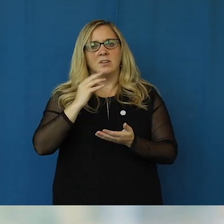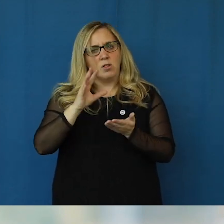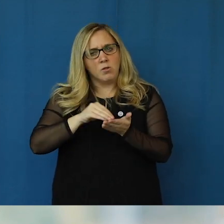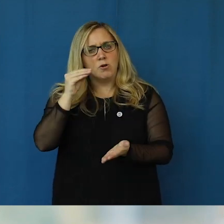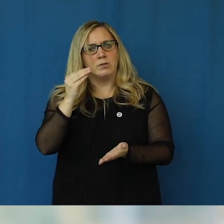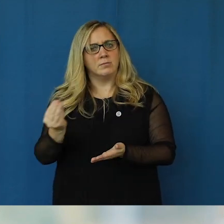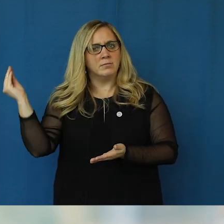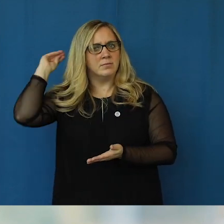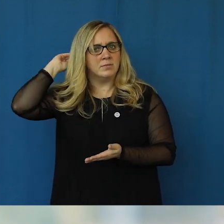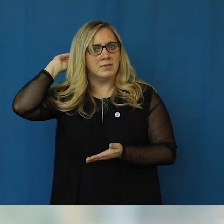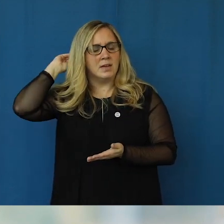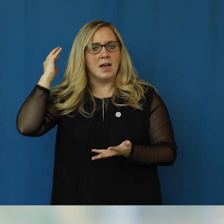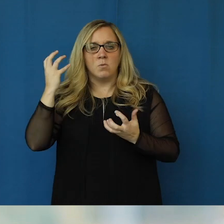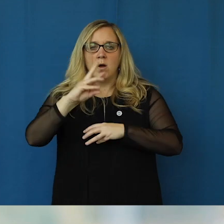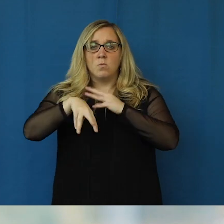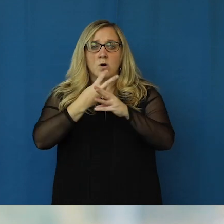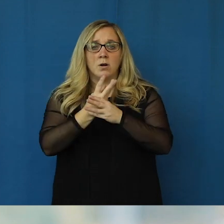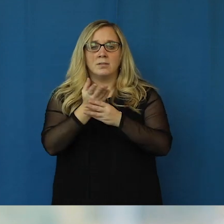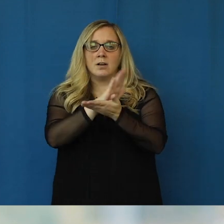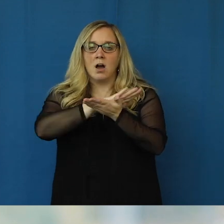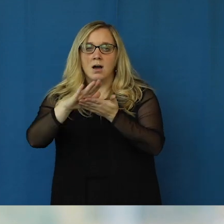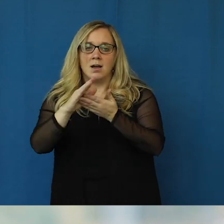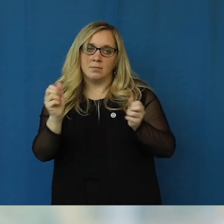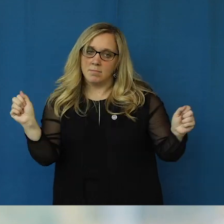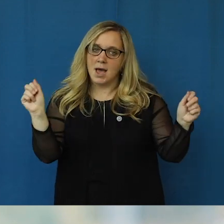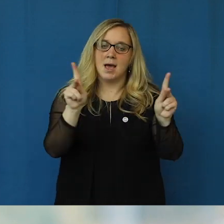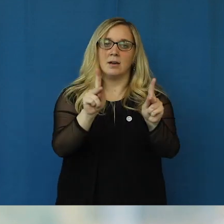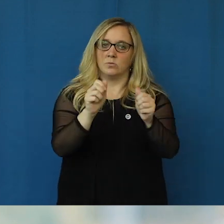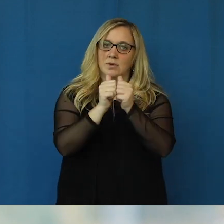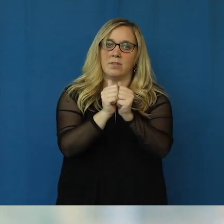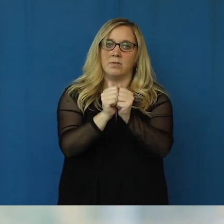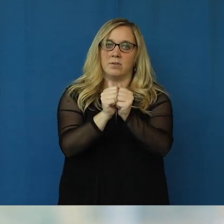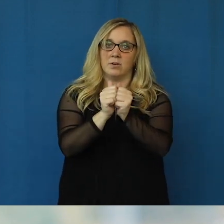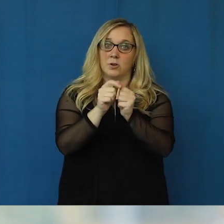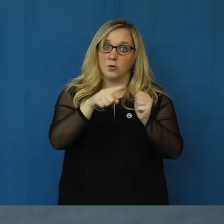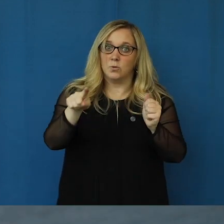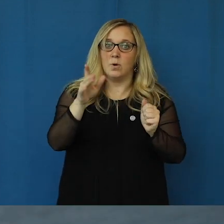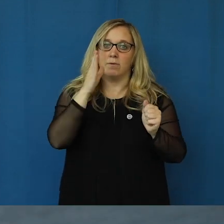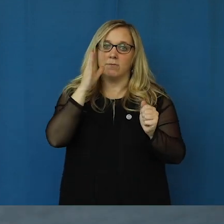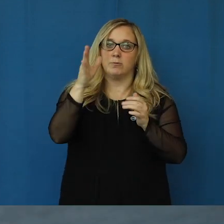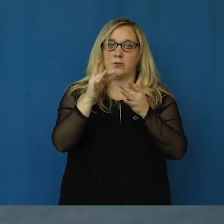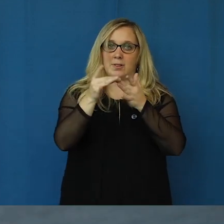it's given you and put kindness back into the world. You are our future leaders.” He is an NSCC grad,